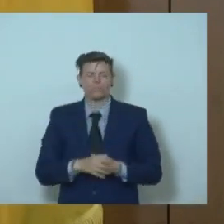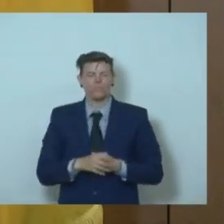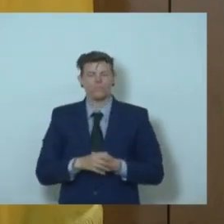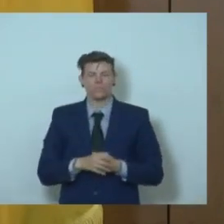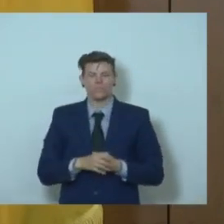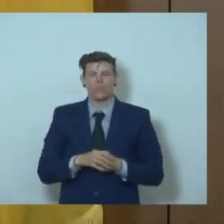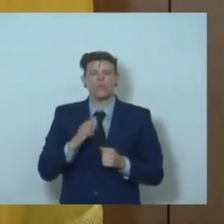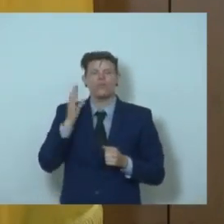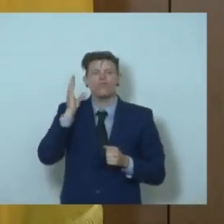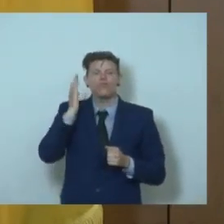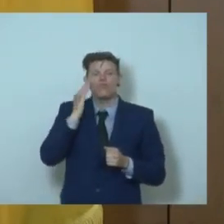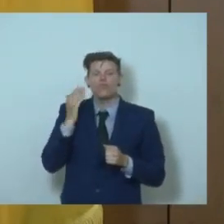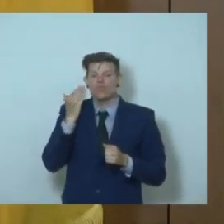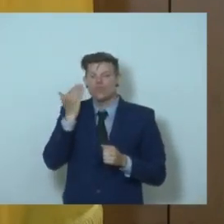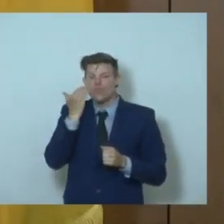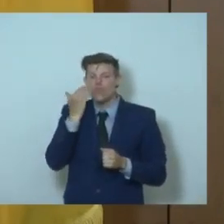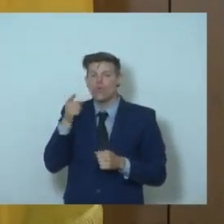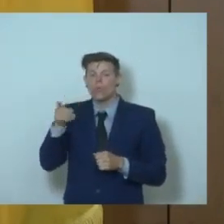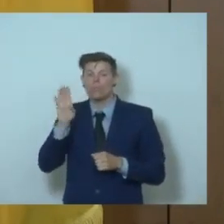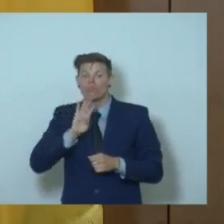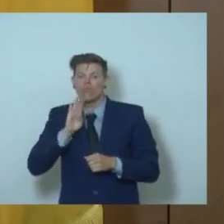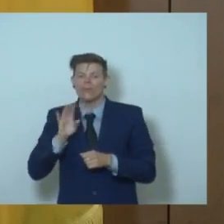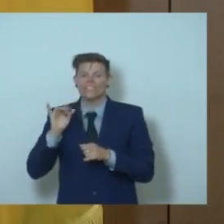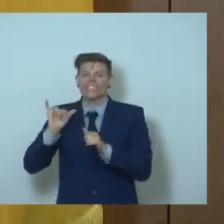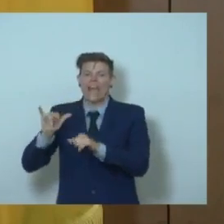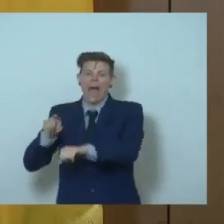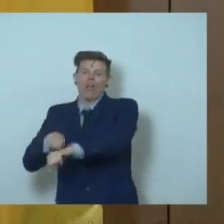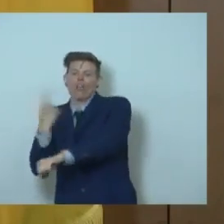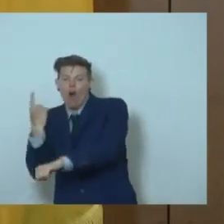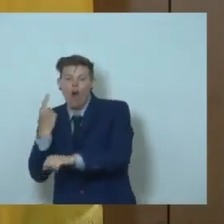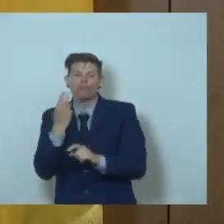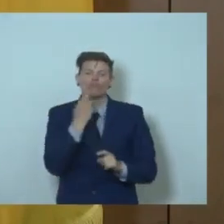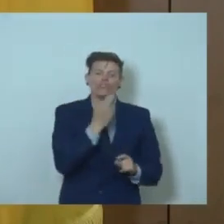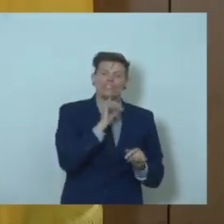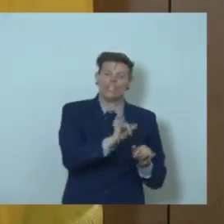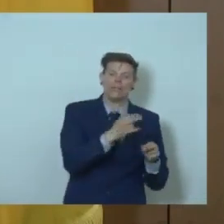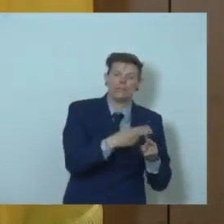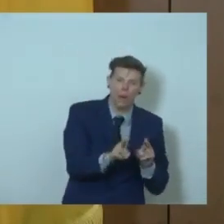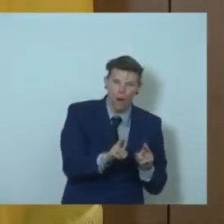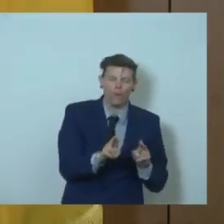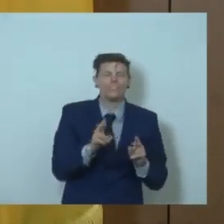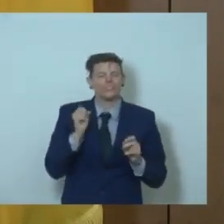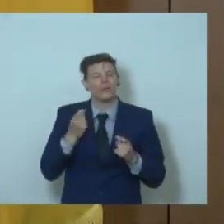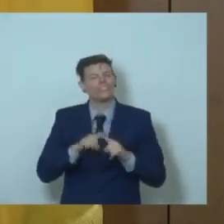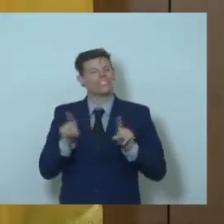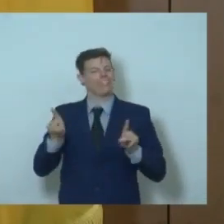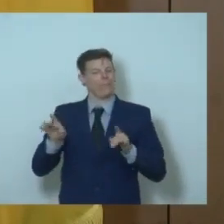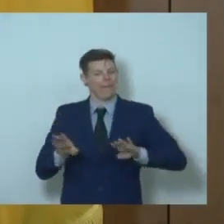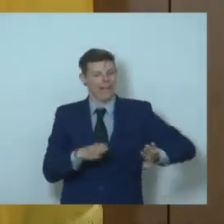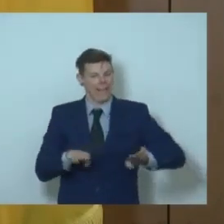BUT RATHER IT’S WHAT IS THE LIKELY REASON YOU’RE ATTENDING. HOW LONG WILL YOU BE THERE?